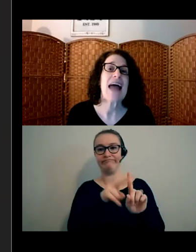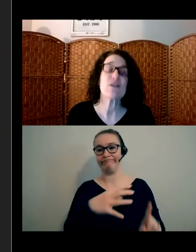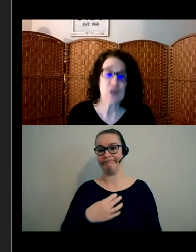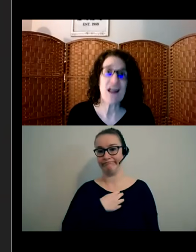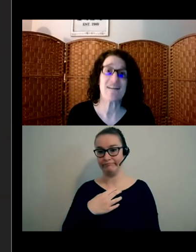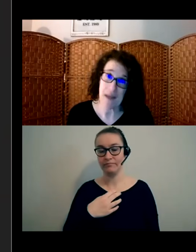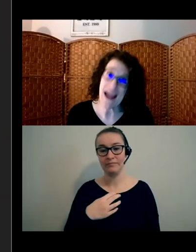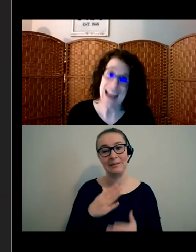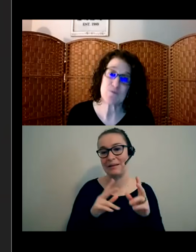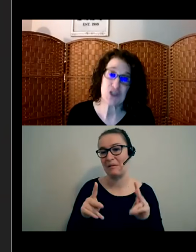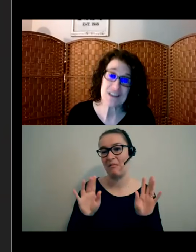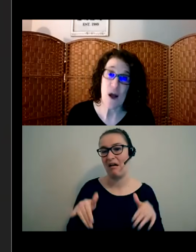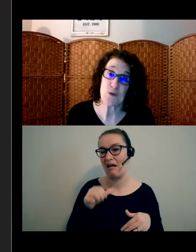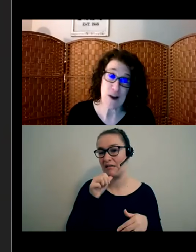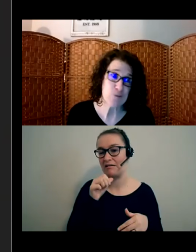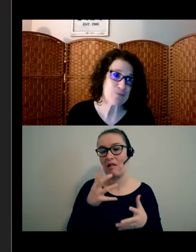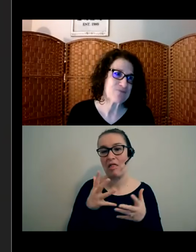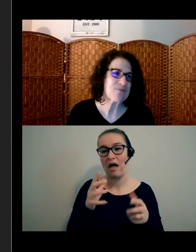And there's a lot of bad captions out there.